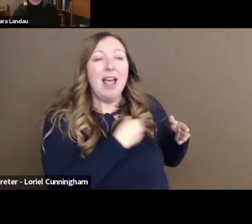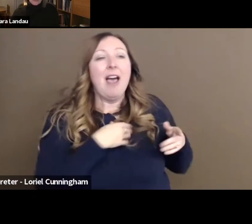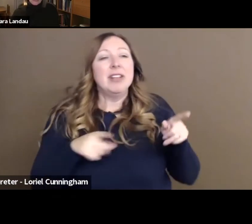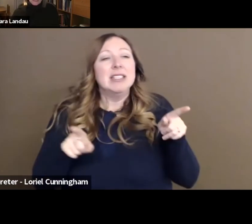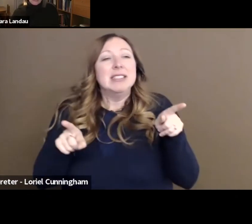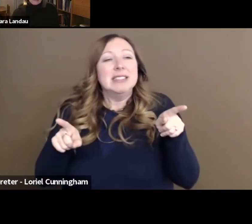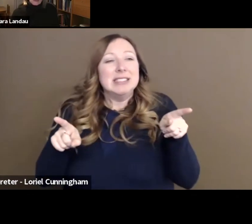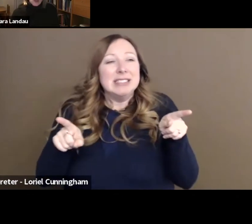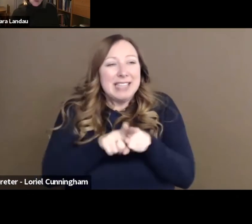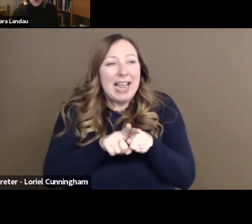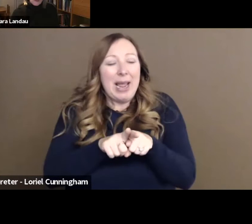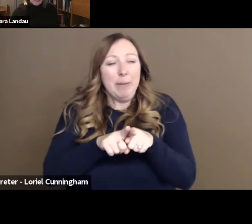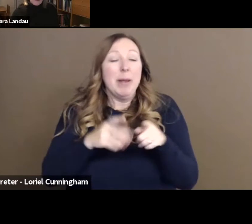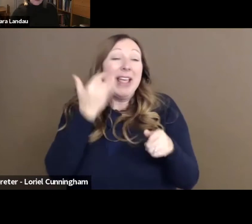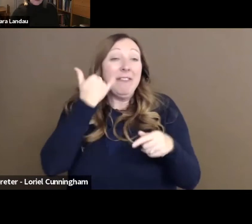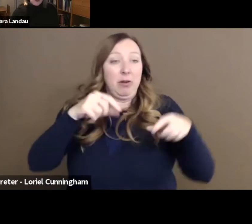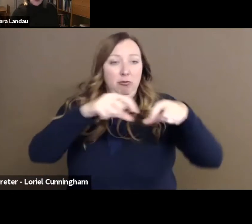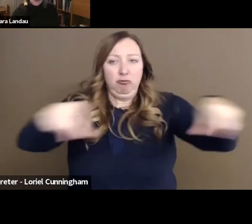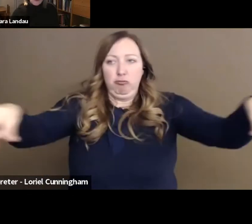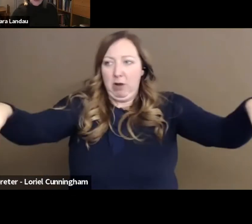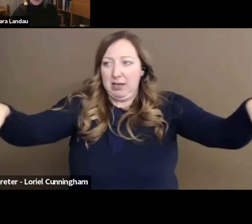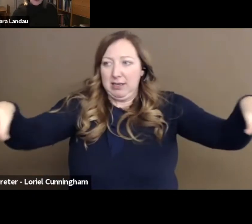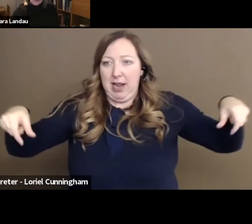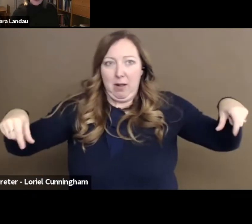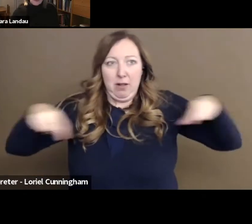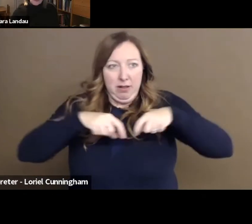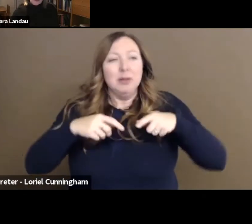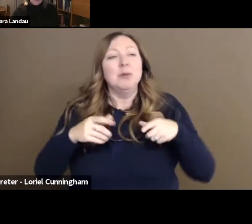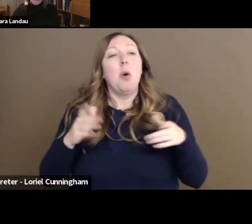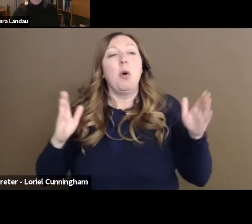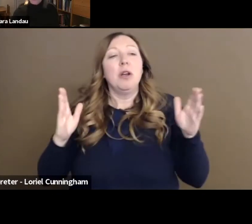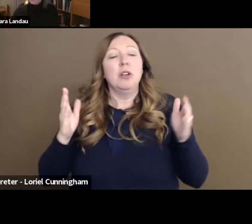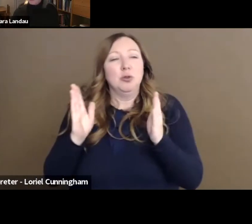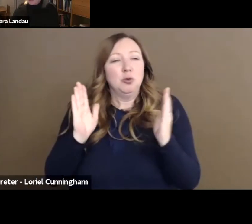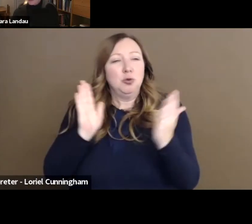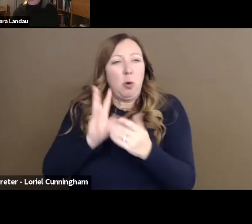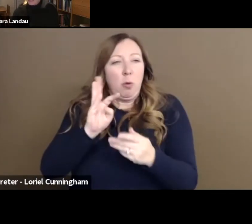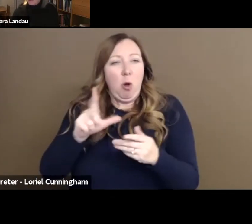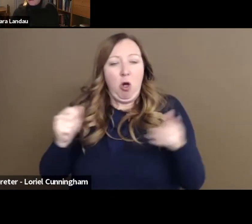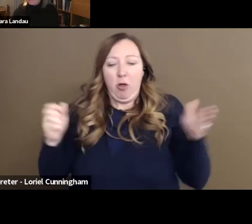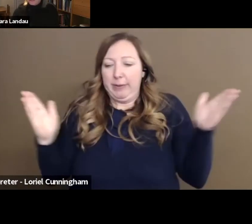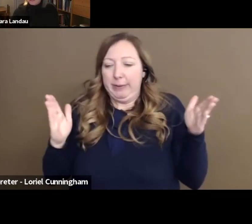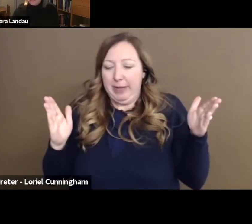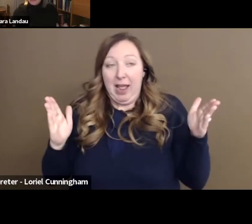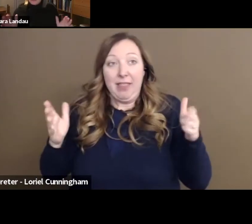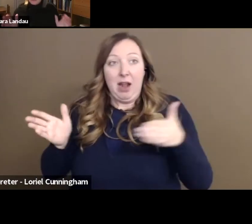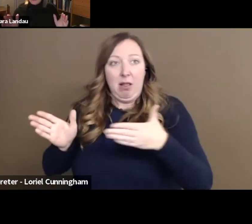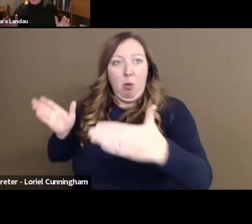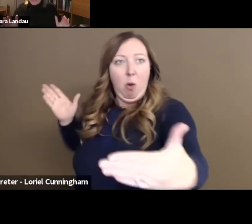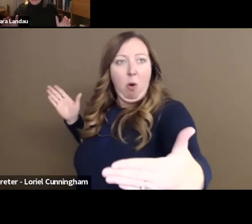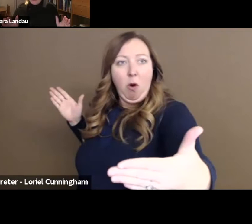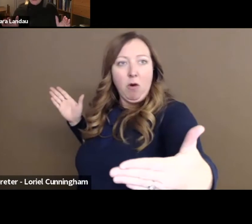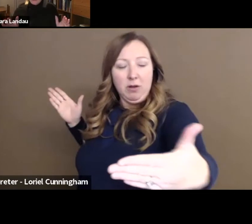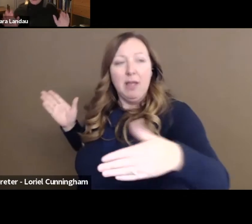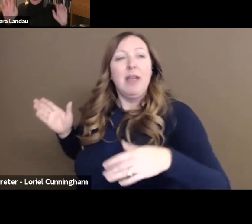here again it's a long wall to the left a short wall to the right so these are these two corners are geometrically